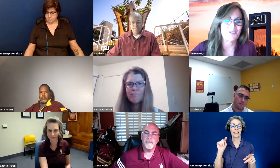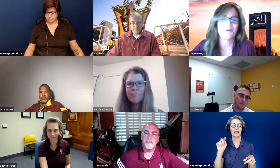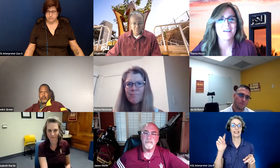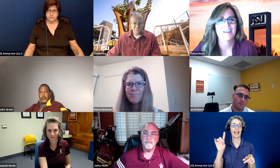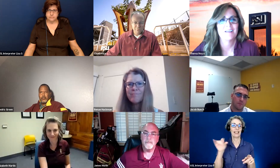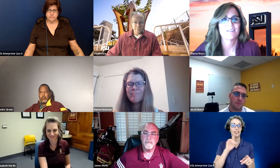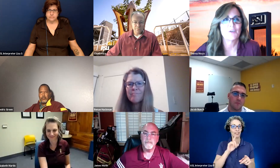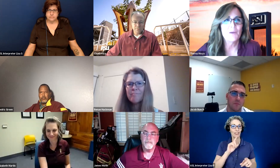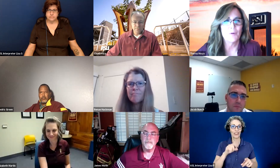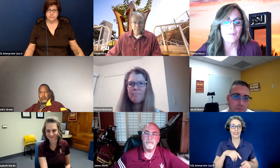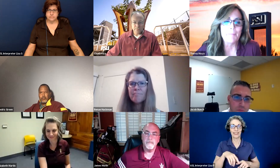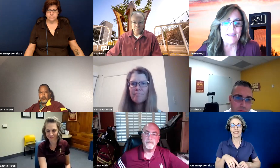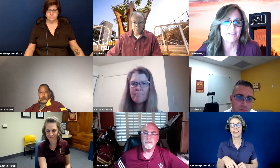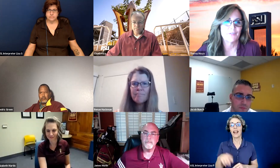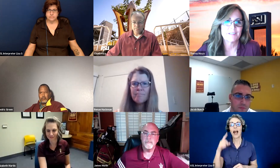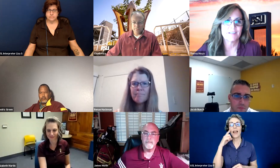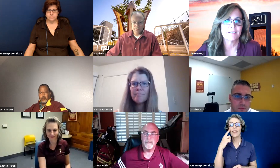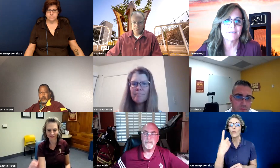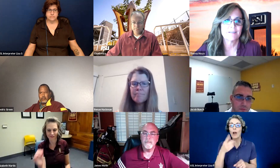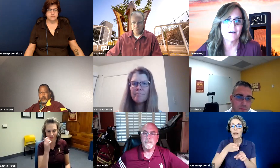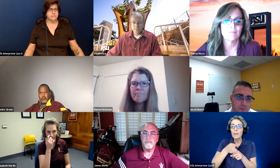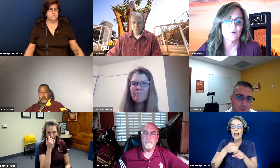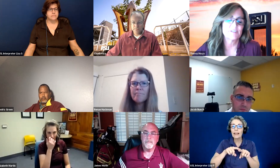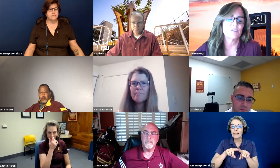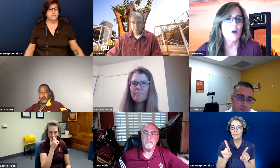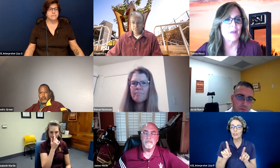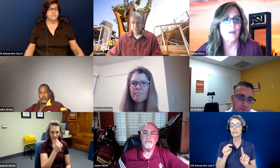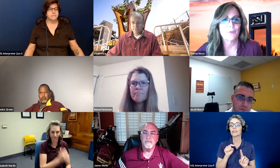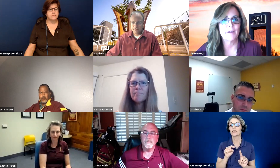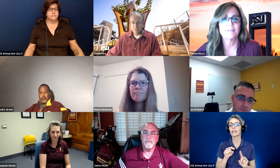So, I think one of the main differences, well, it's the law we operate.